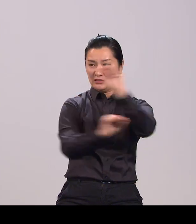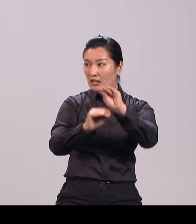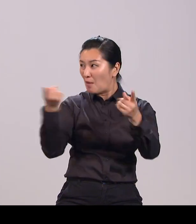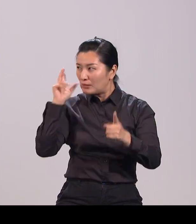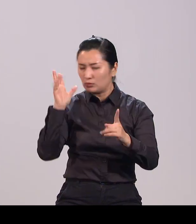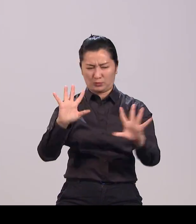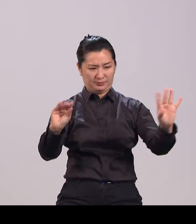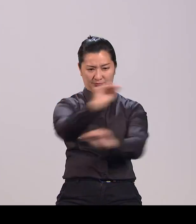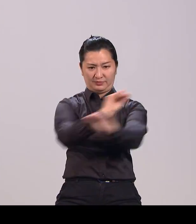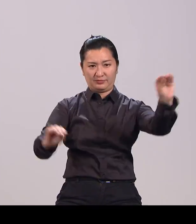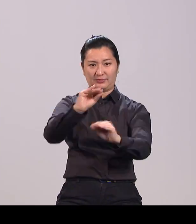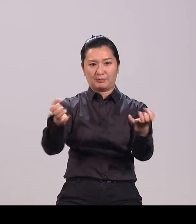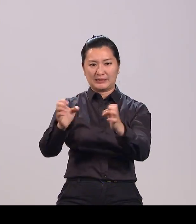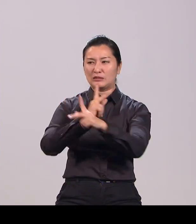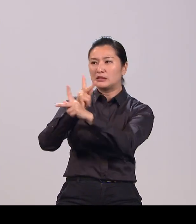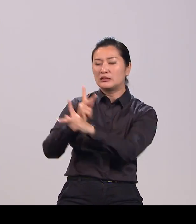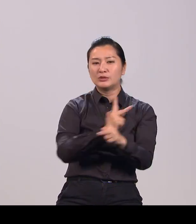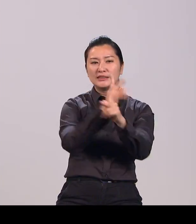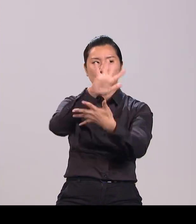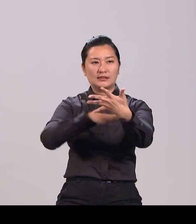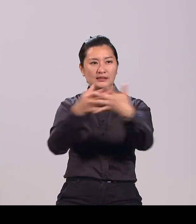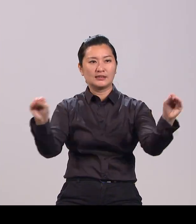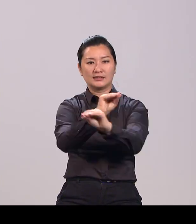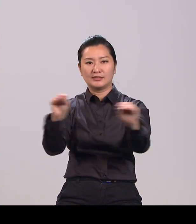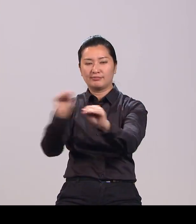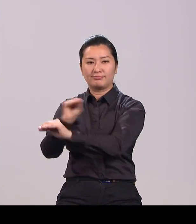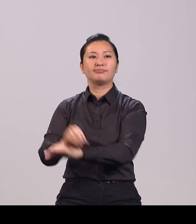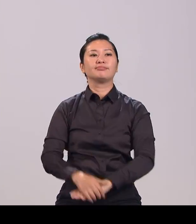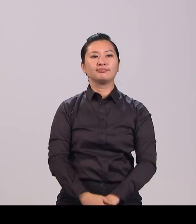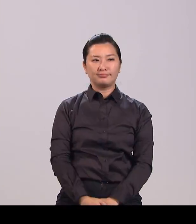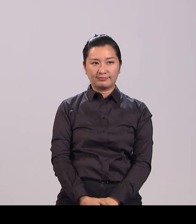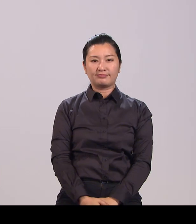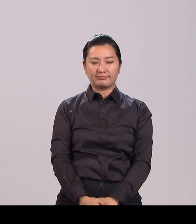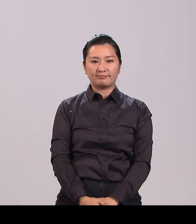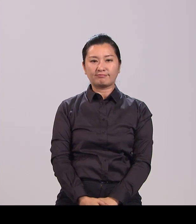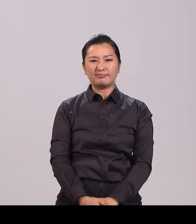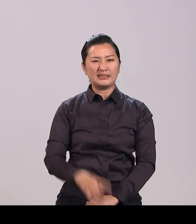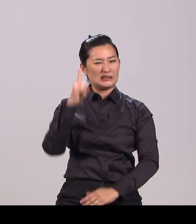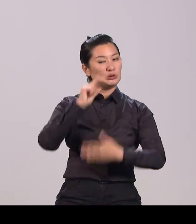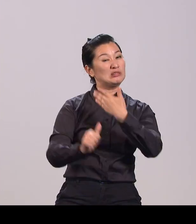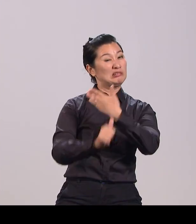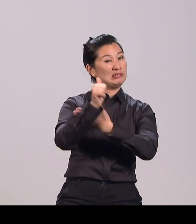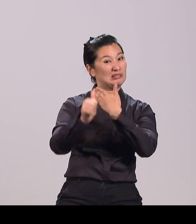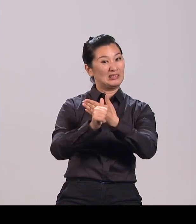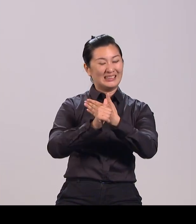We take it seriously. It is not certain enough to warn everybody publicly, but serious enough for us to act quietly.